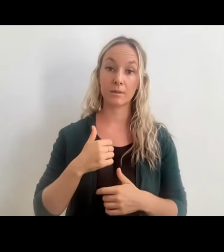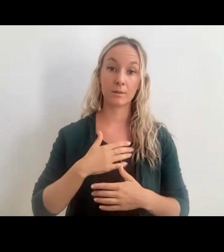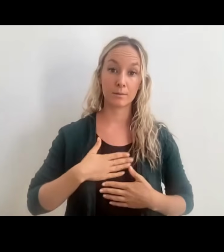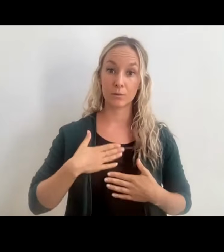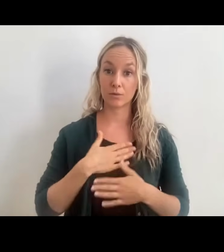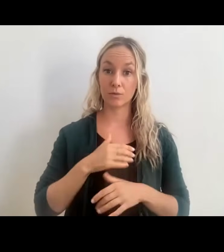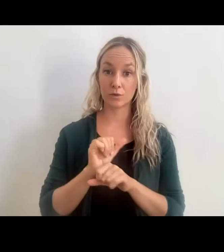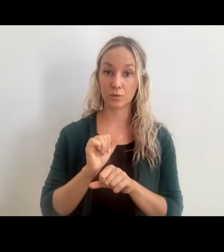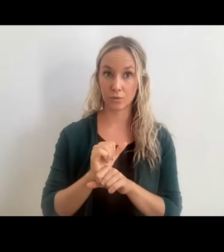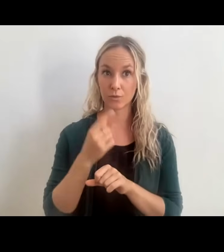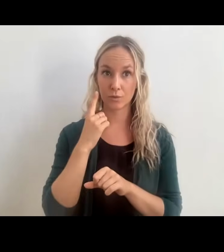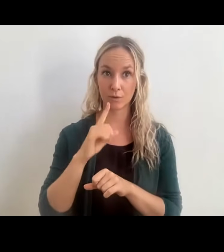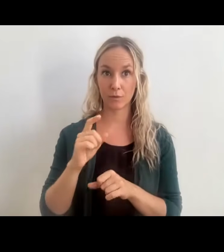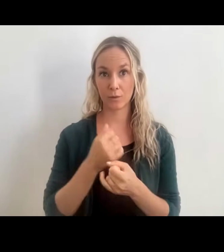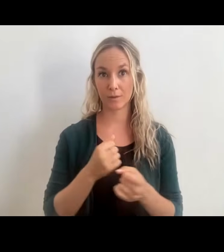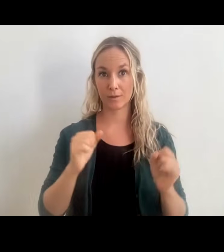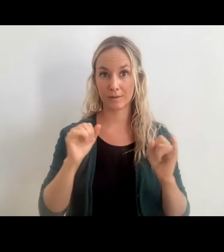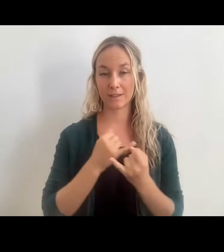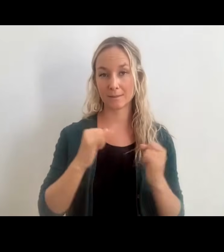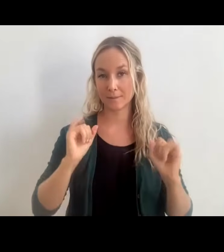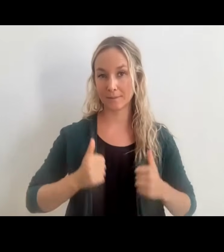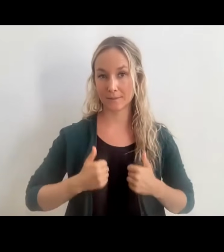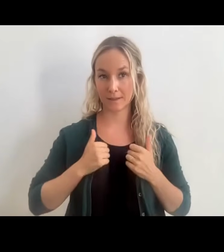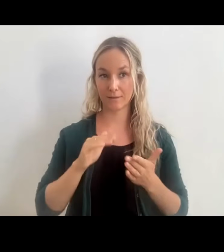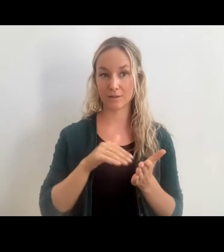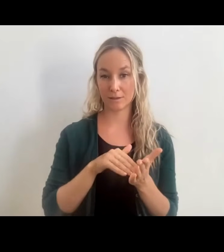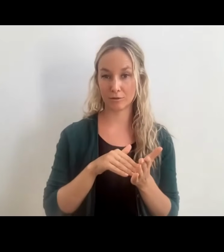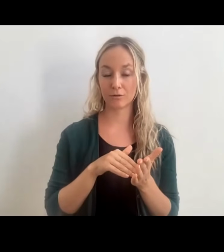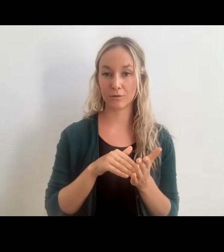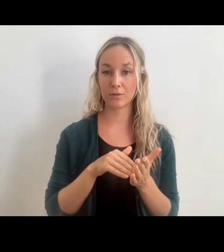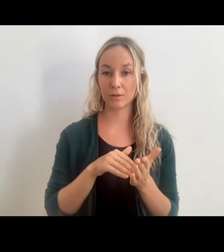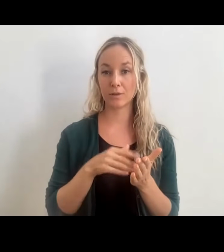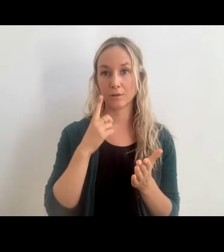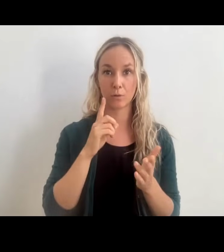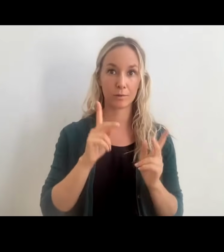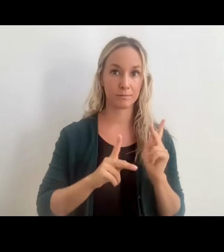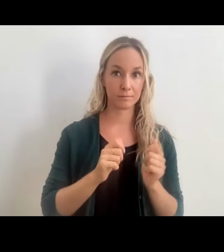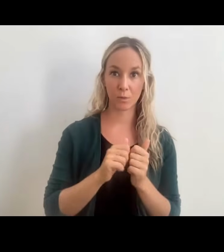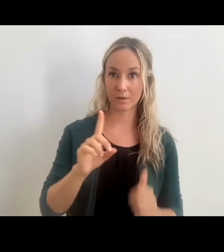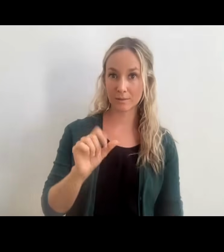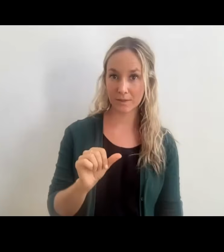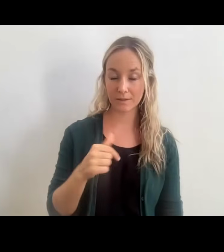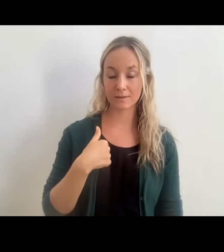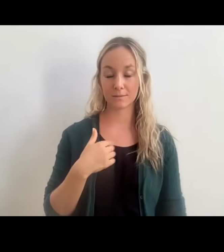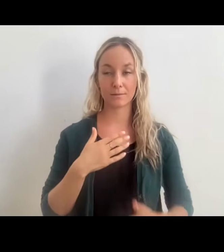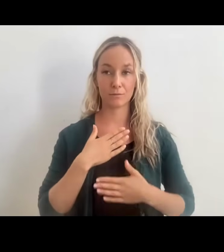opportunity to be with you all this morning, So I'm going to